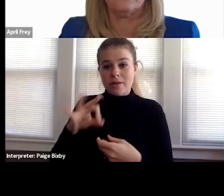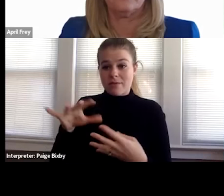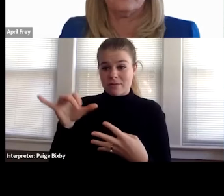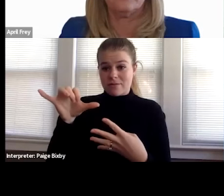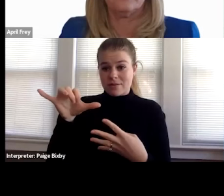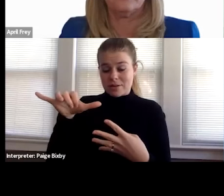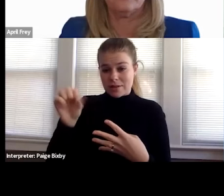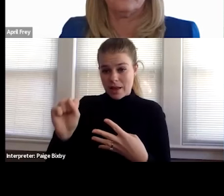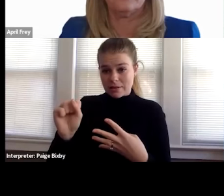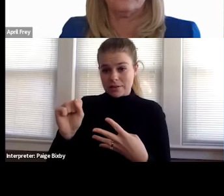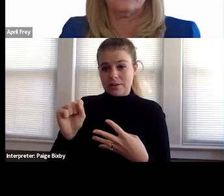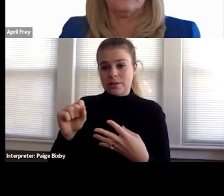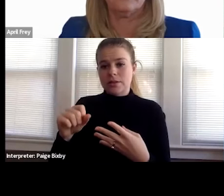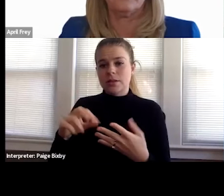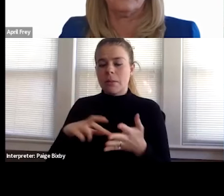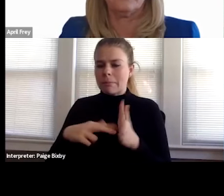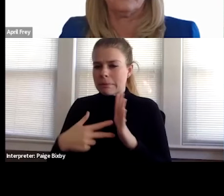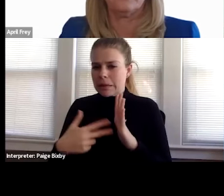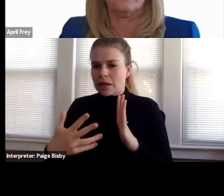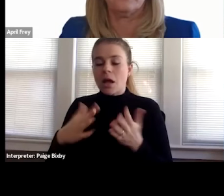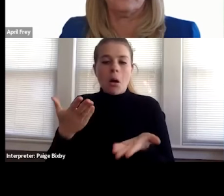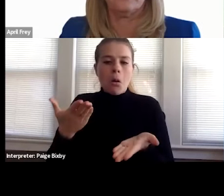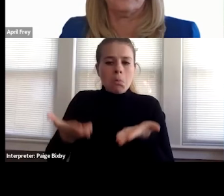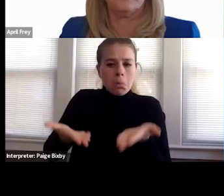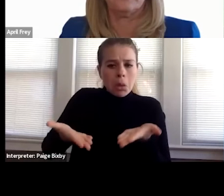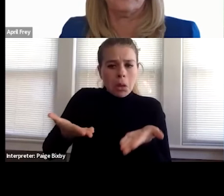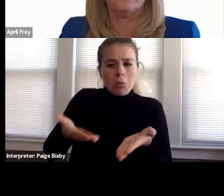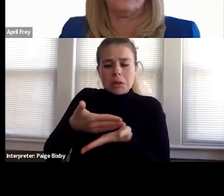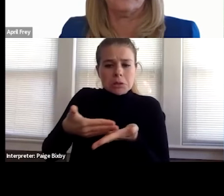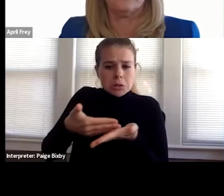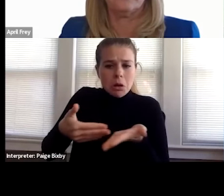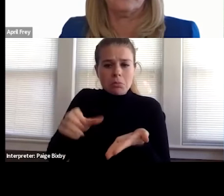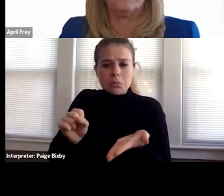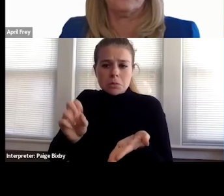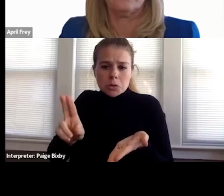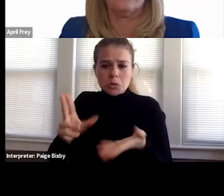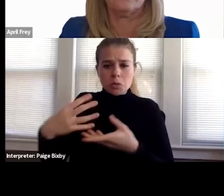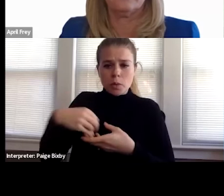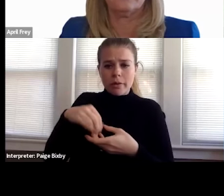a yes meaning there may be a possibility of substance use as a factor in this case,